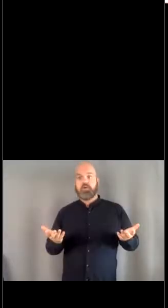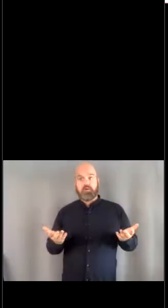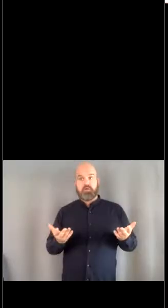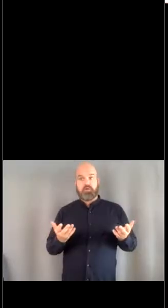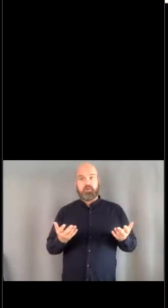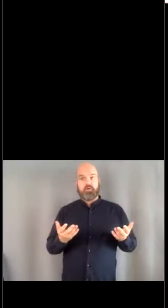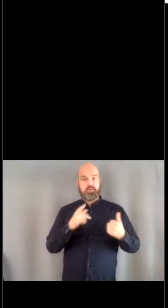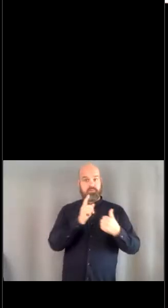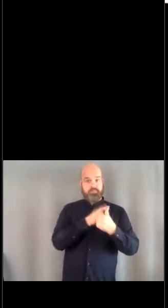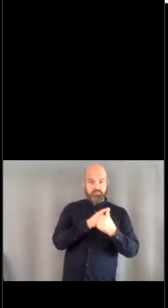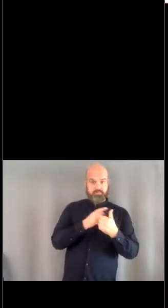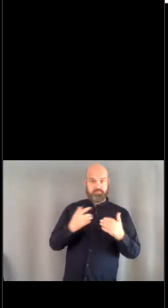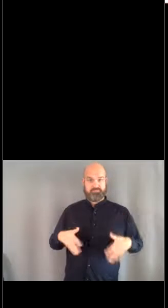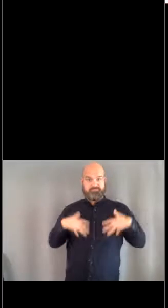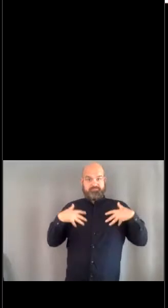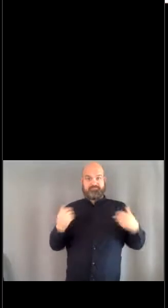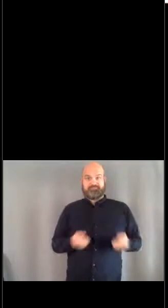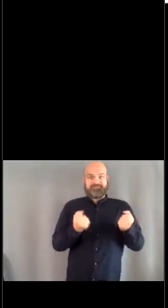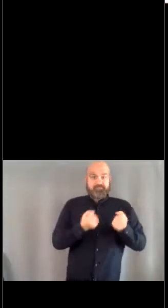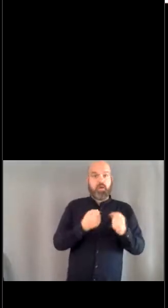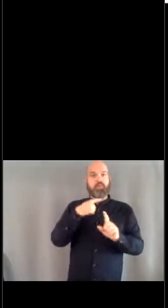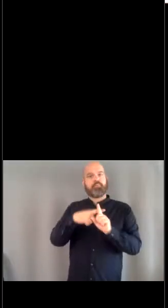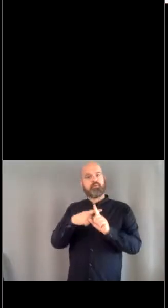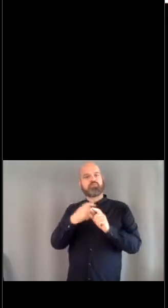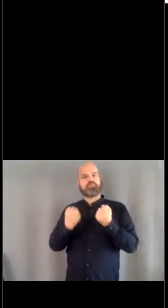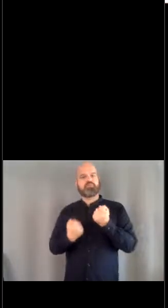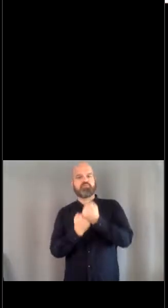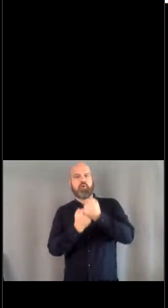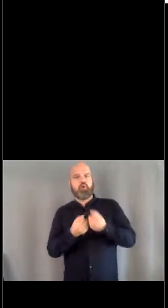The thing which actually matters the most in the economic lives